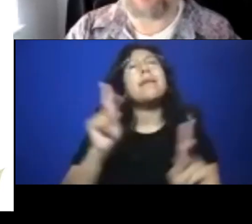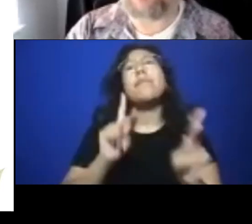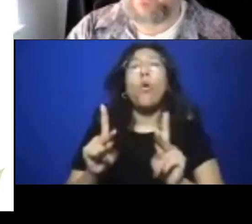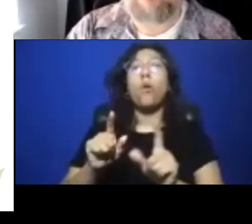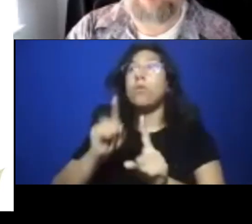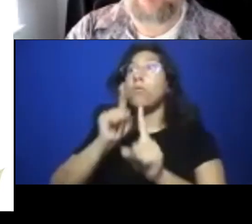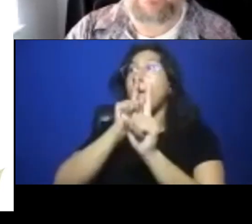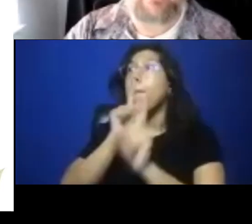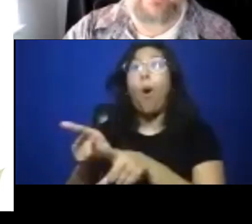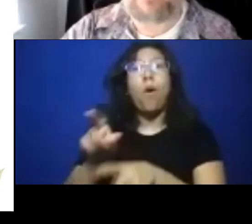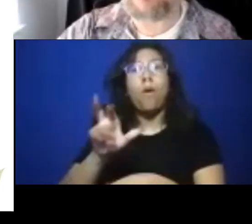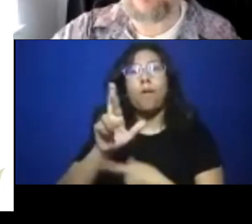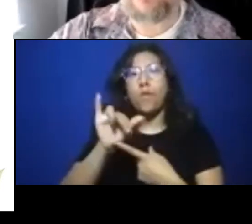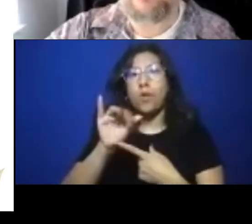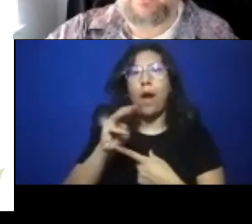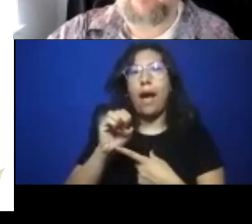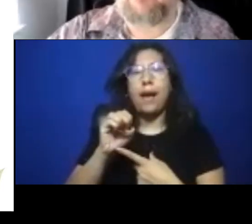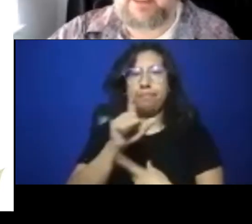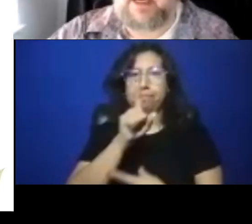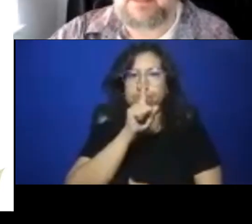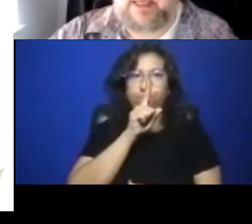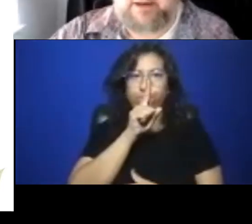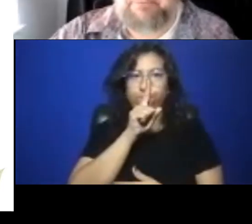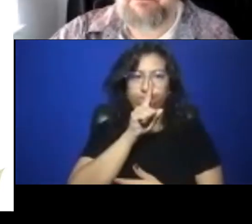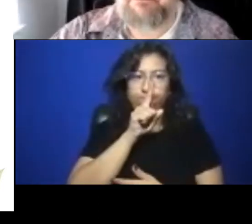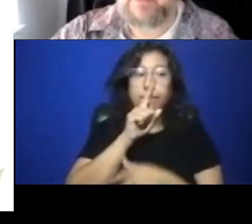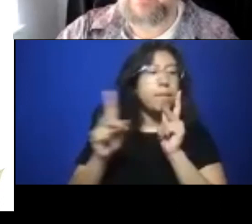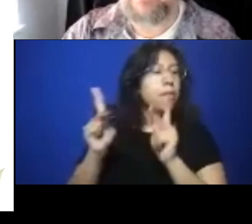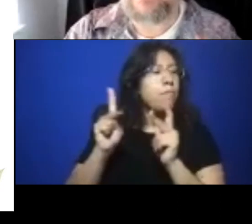So a lot of folks are not getting into the FBI's data.